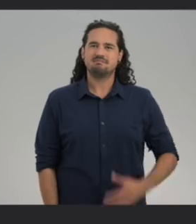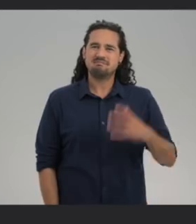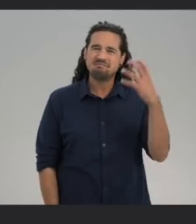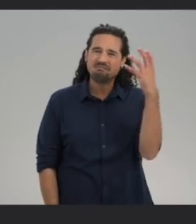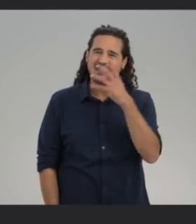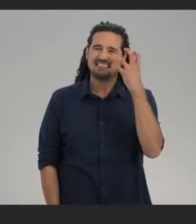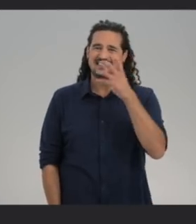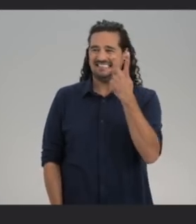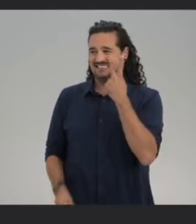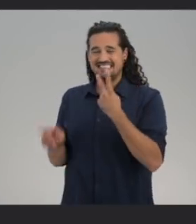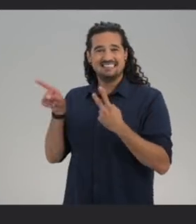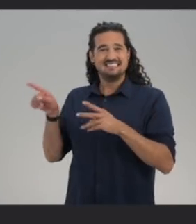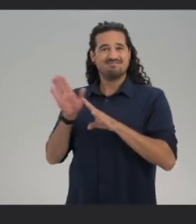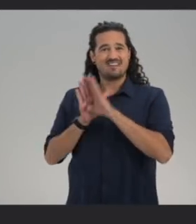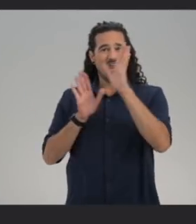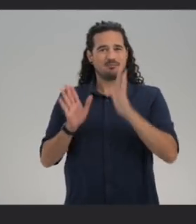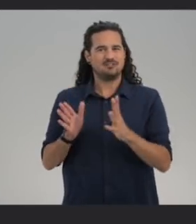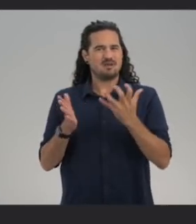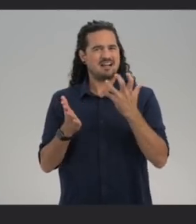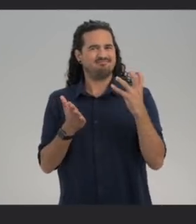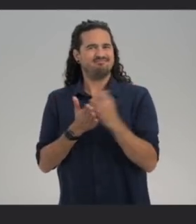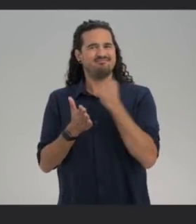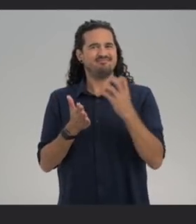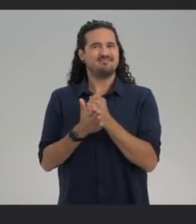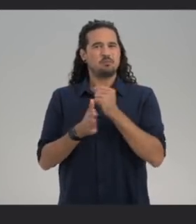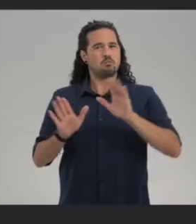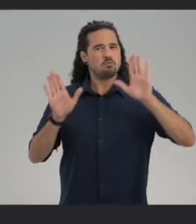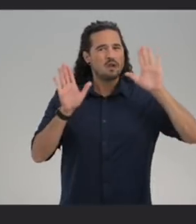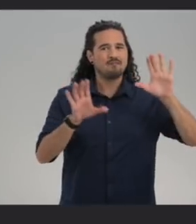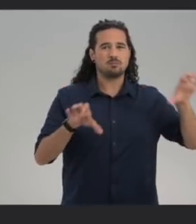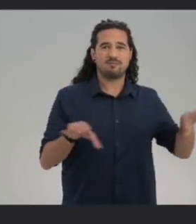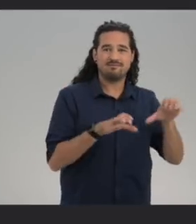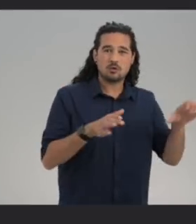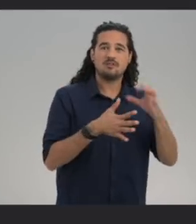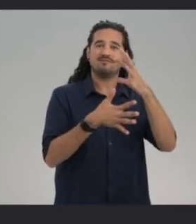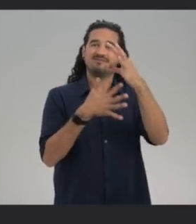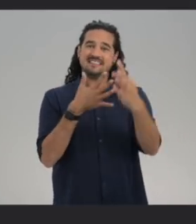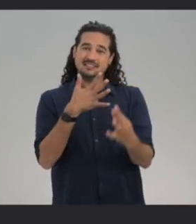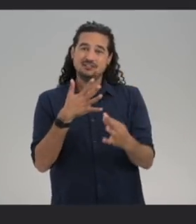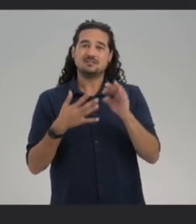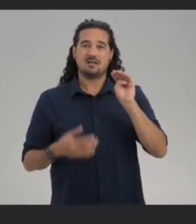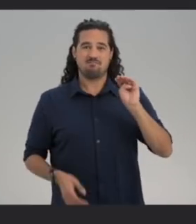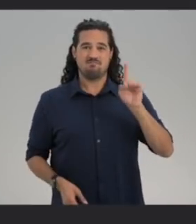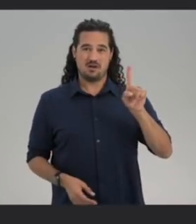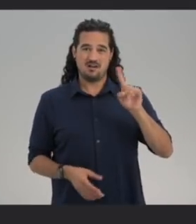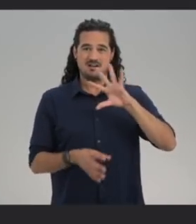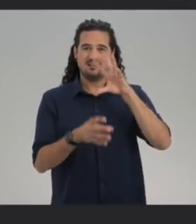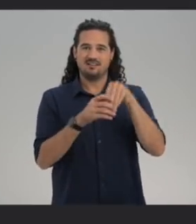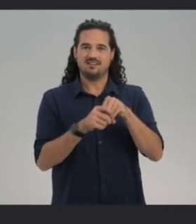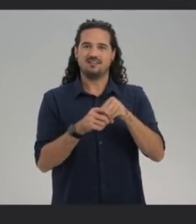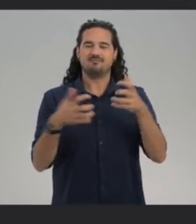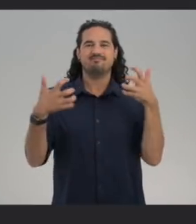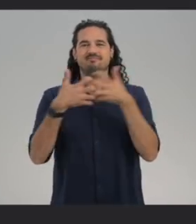It's amazing to see developers take advantage of the incredible performance and features of M1 and Big Sur.